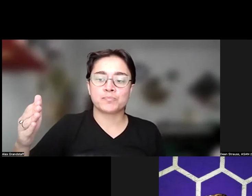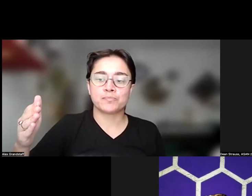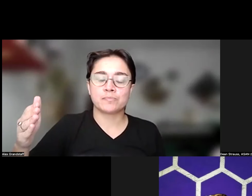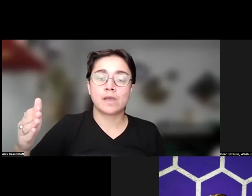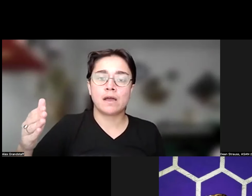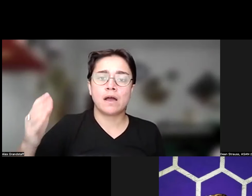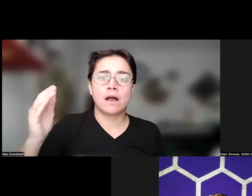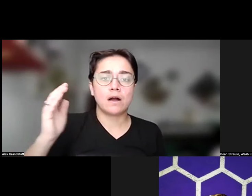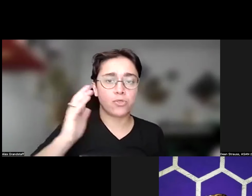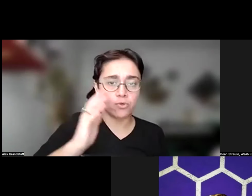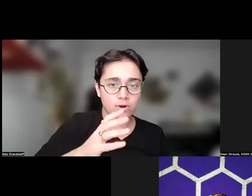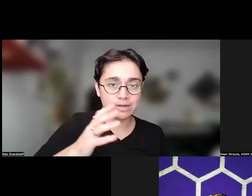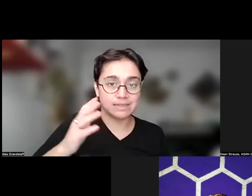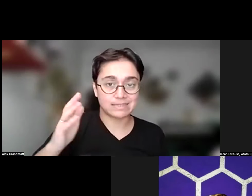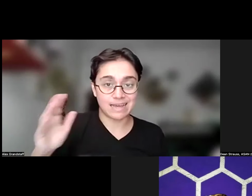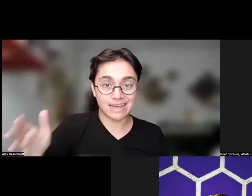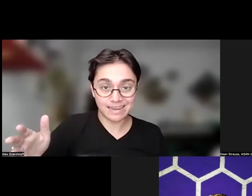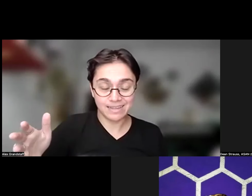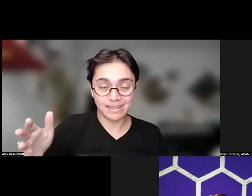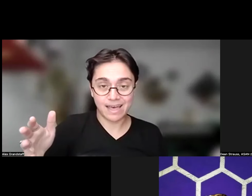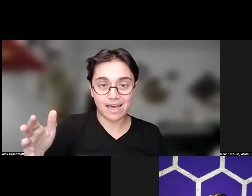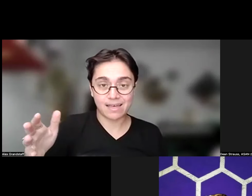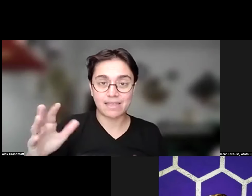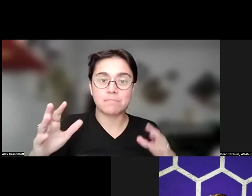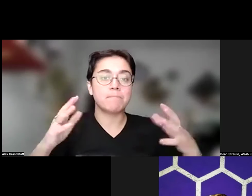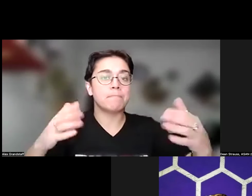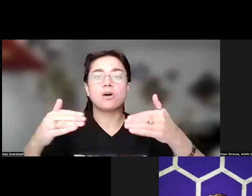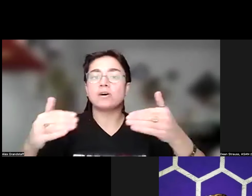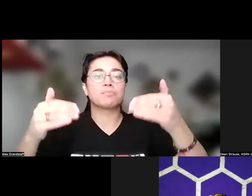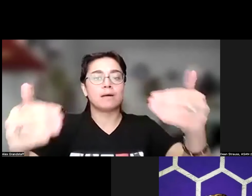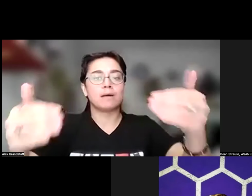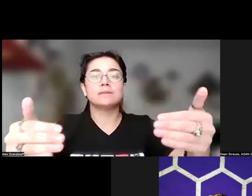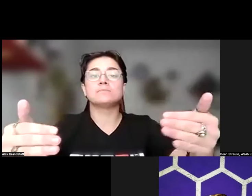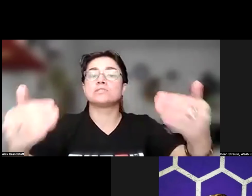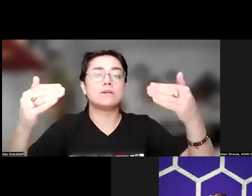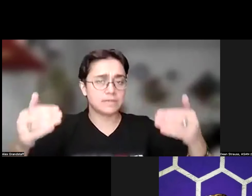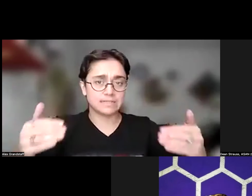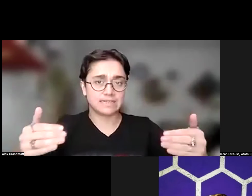Are you trying to